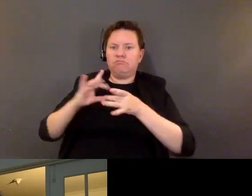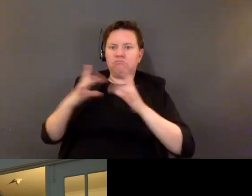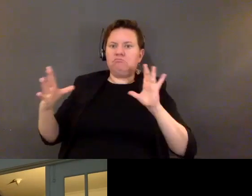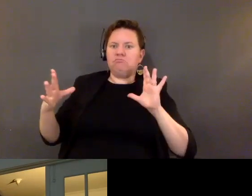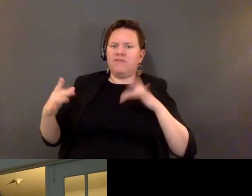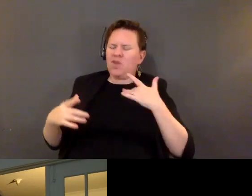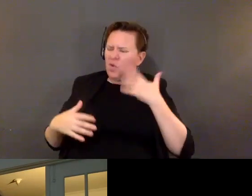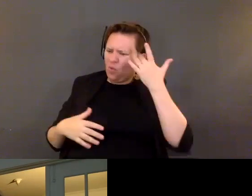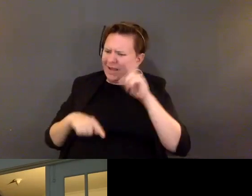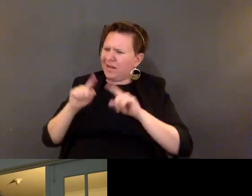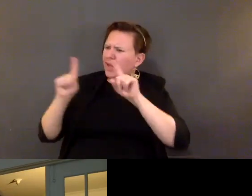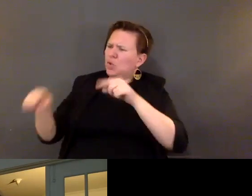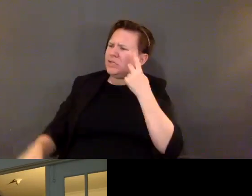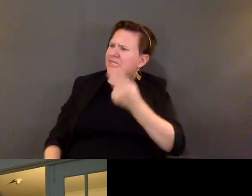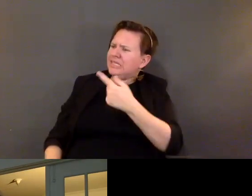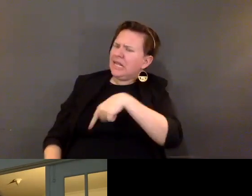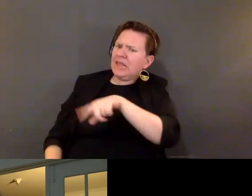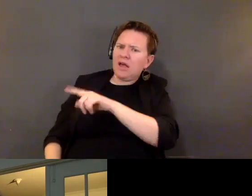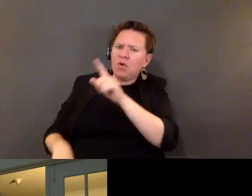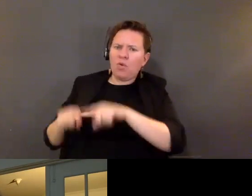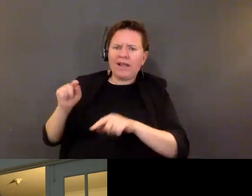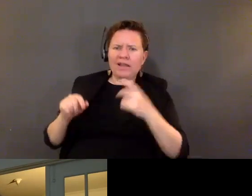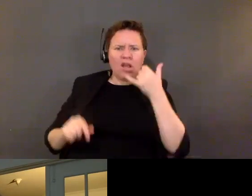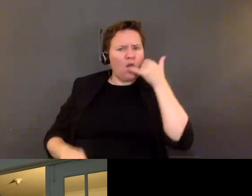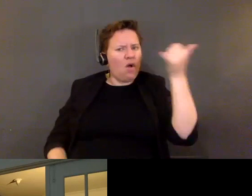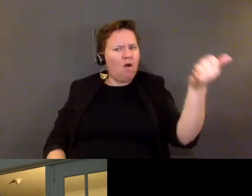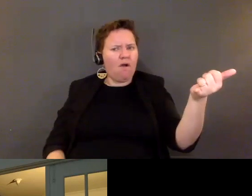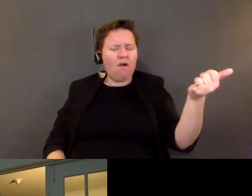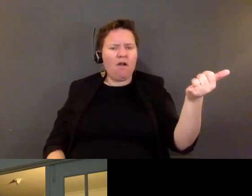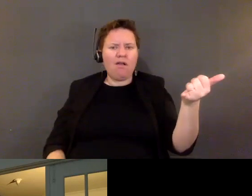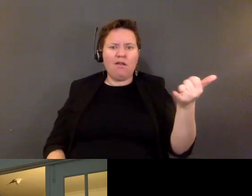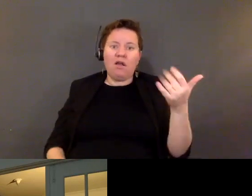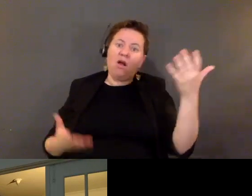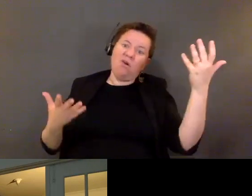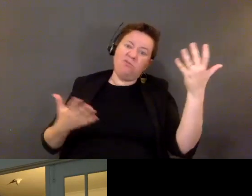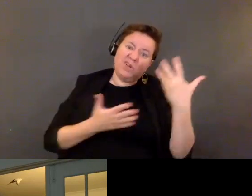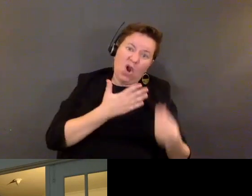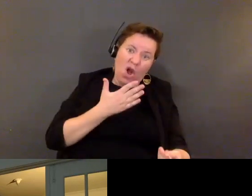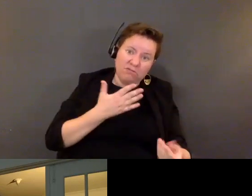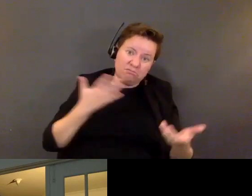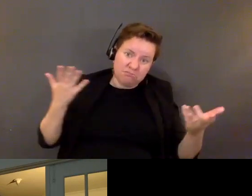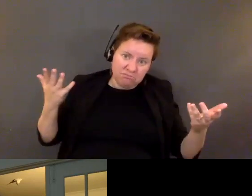go see this person why can't i call them on the phone oh well they're gone you know one